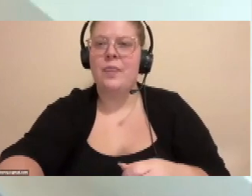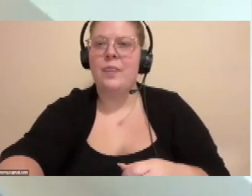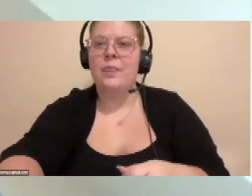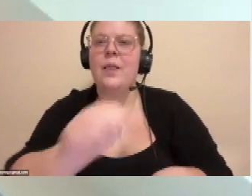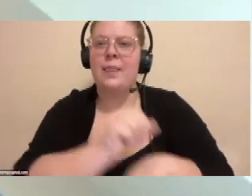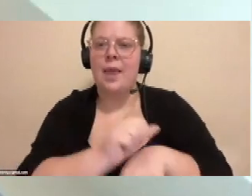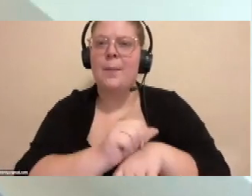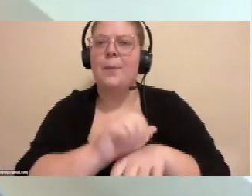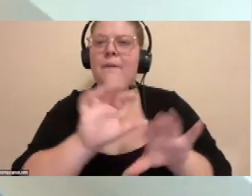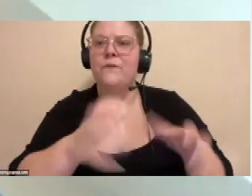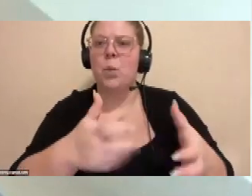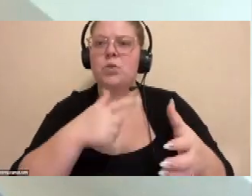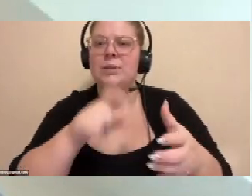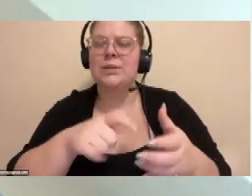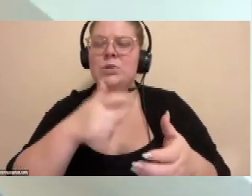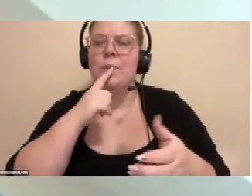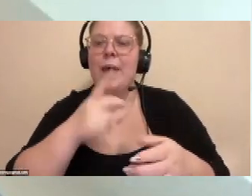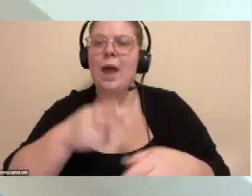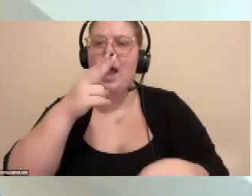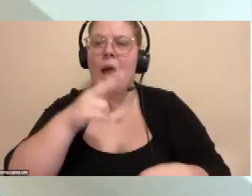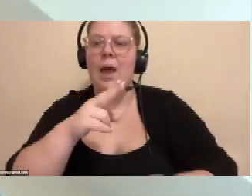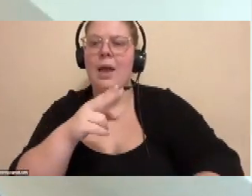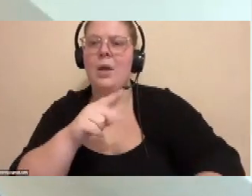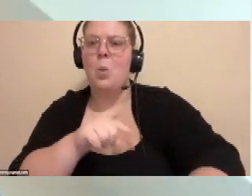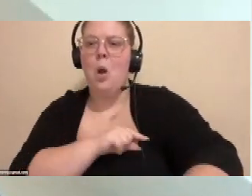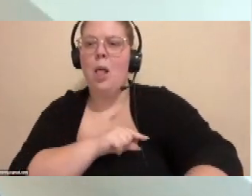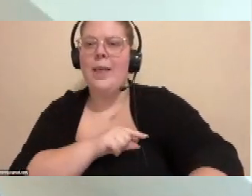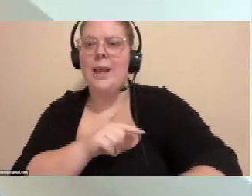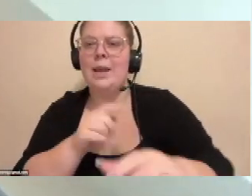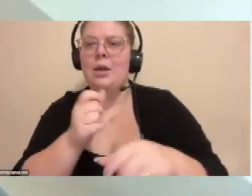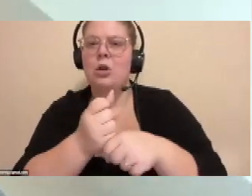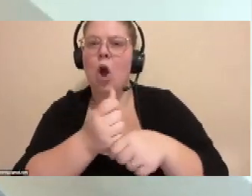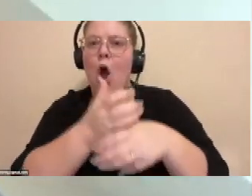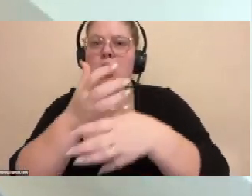High quality causal literature. And we're still, I would say,